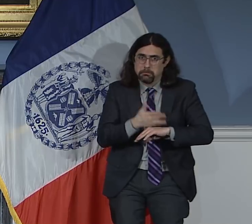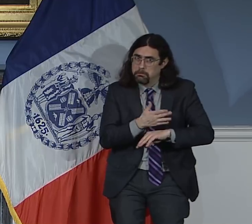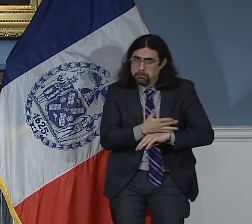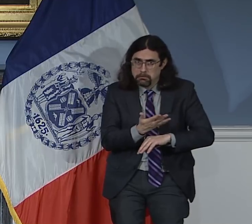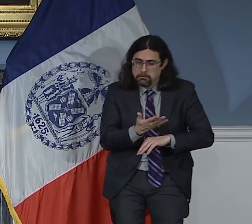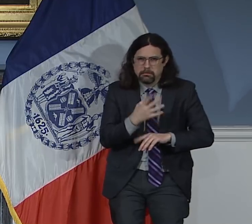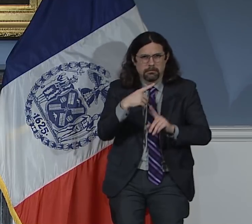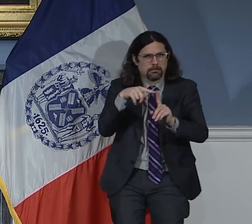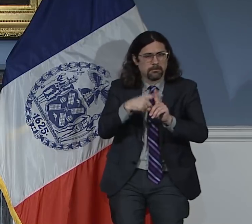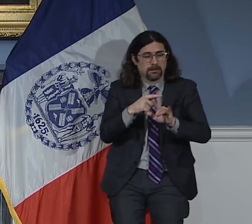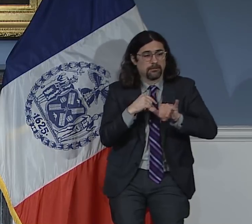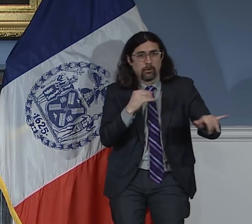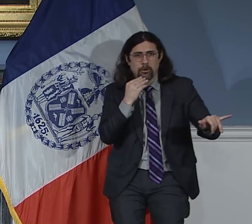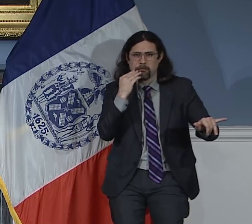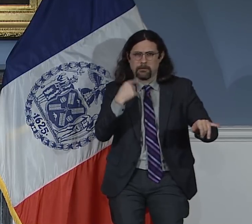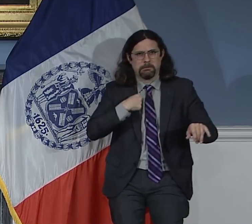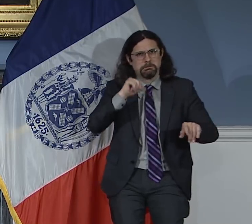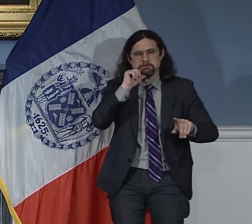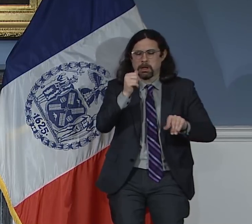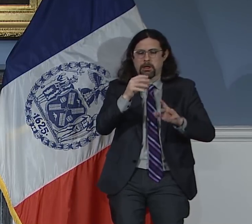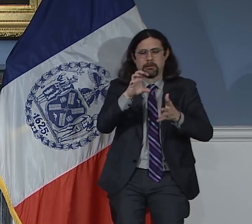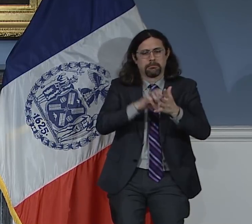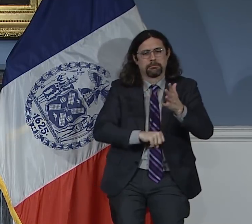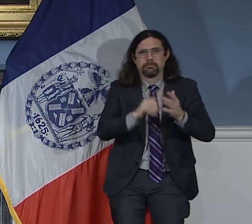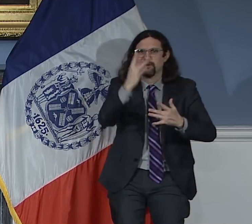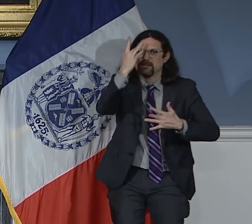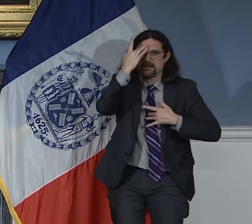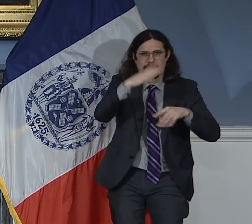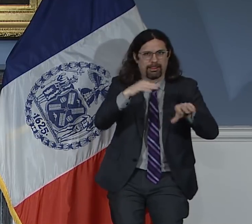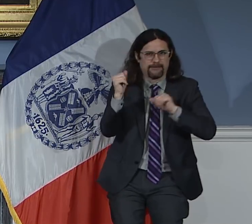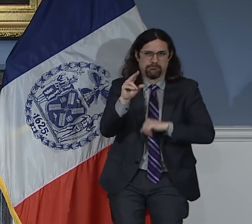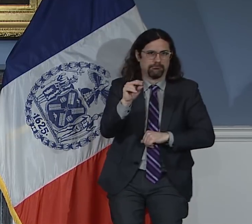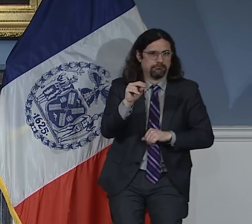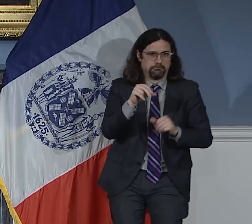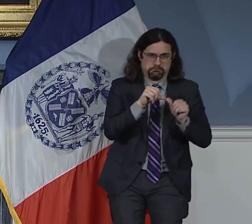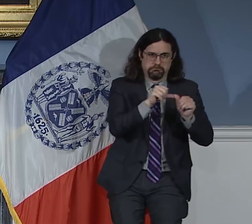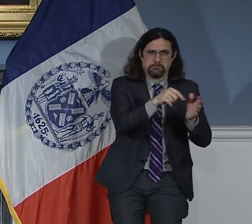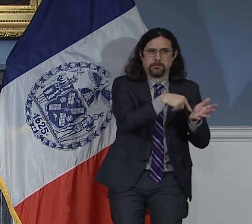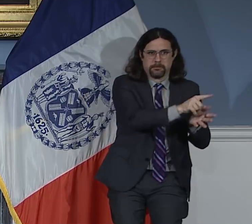SYMPTOMS AND IS WAITING FOR CLARITY ABOUT THIS DISEASE. WE ILWLOT N TE AK